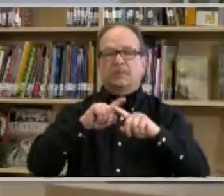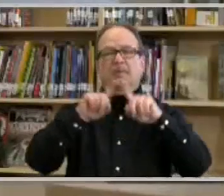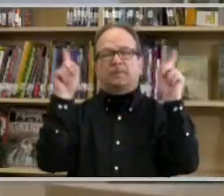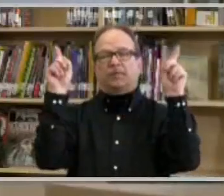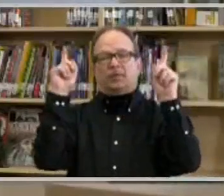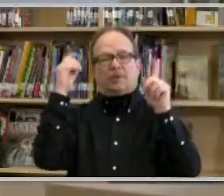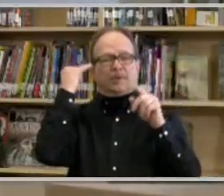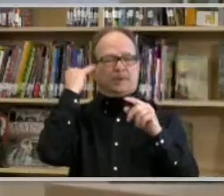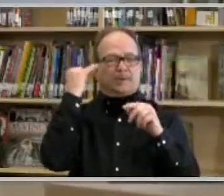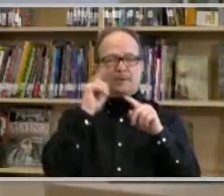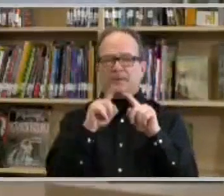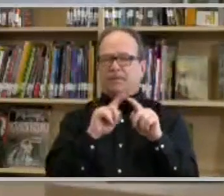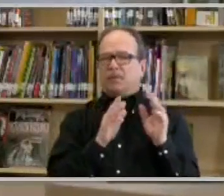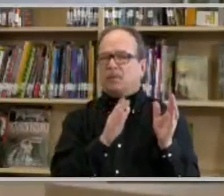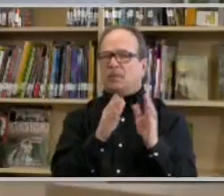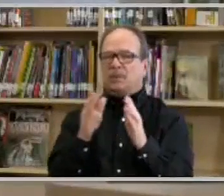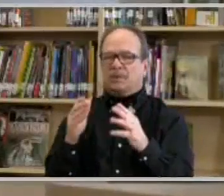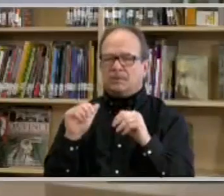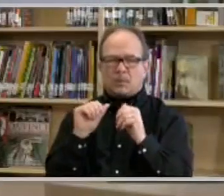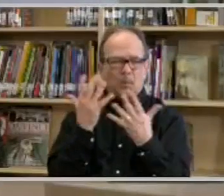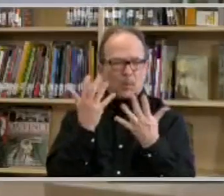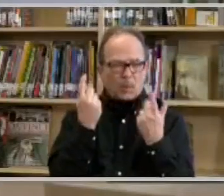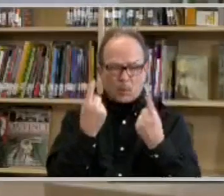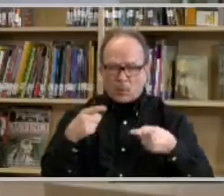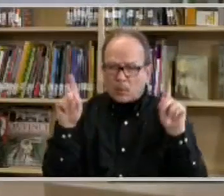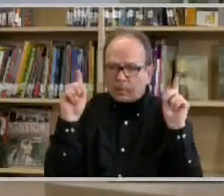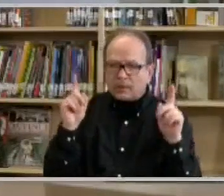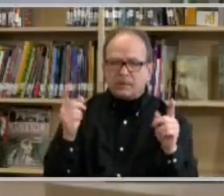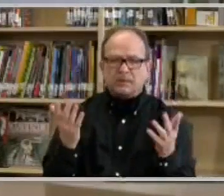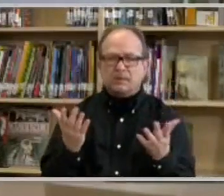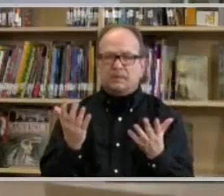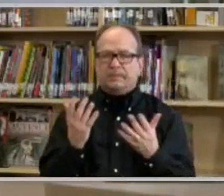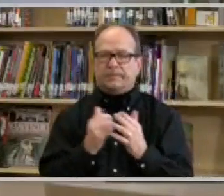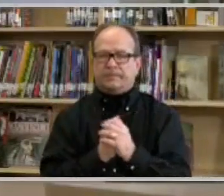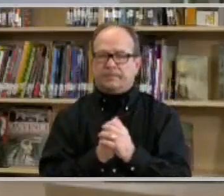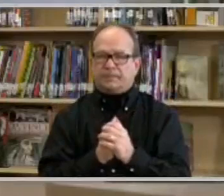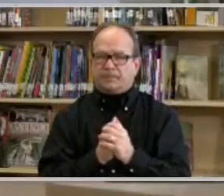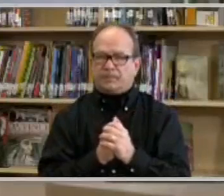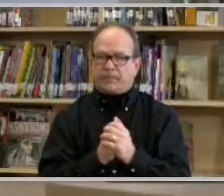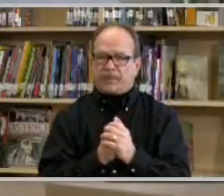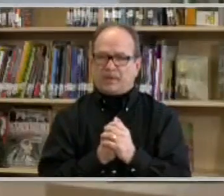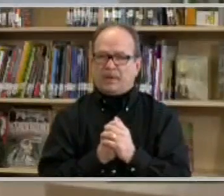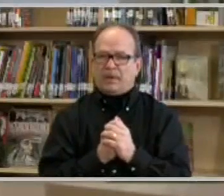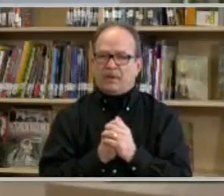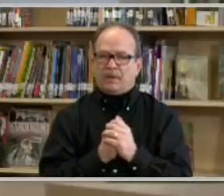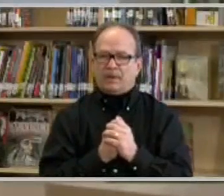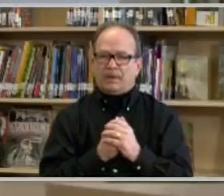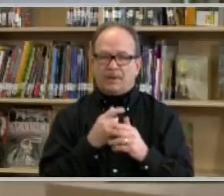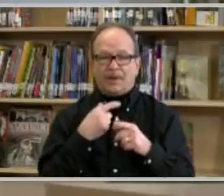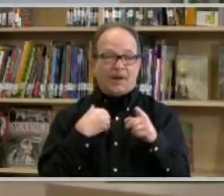SO YOU'RE ABSOLUTELY RIGHT, THERE ARE LOT OF DIFFERENT VAT EAMGS THERE. LESS TRADITIONAL OR NONTRADITIONAL IDEAS AND WORK